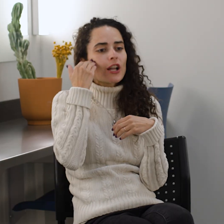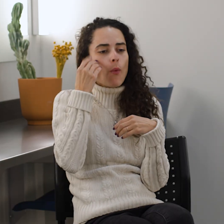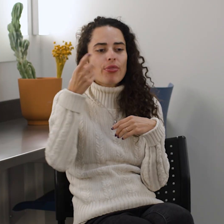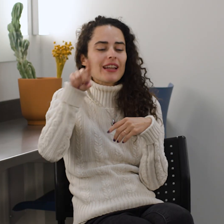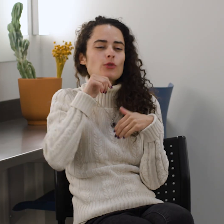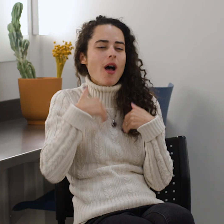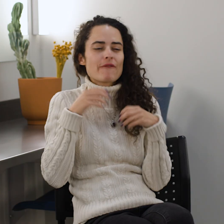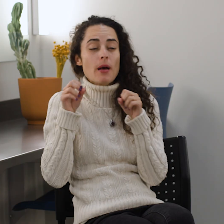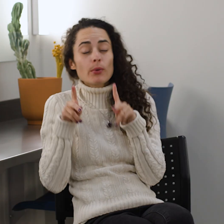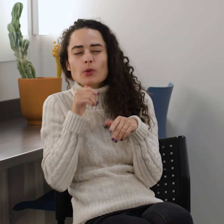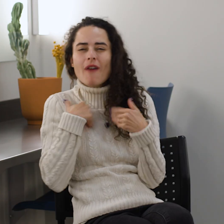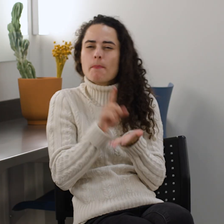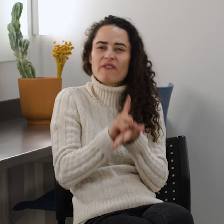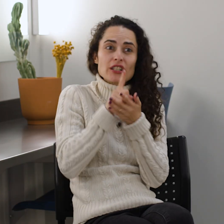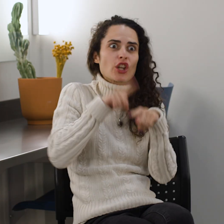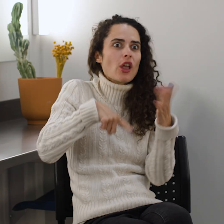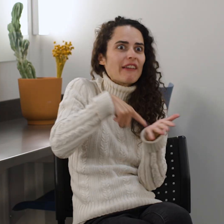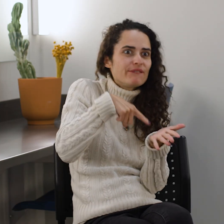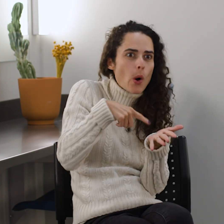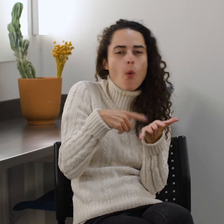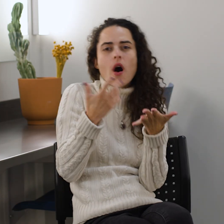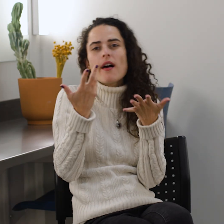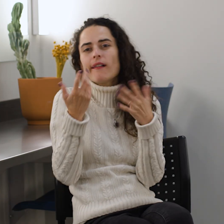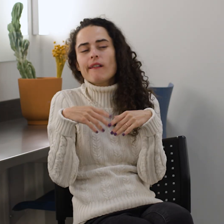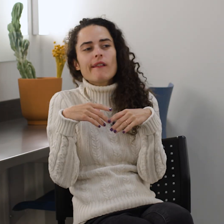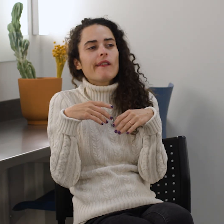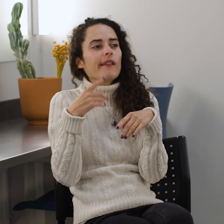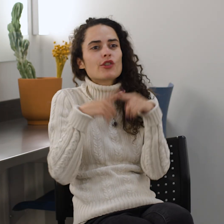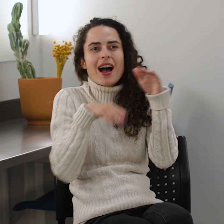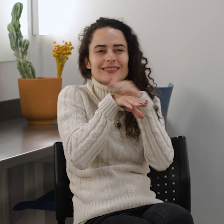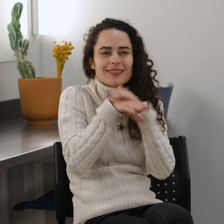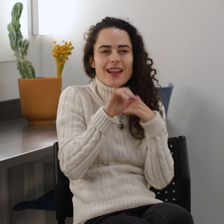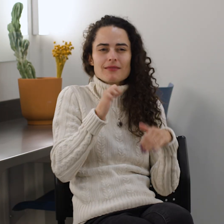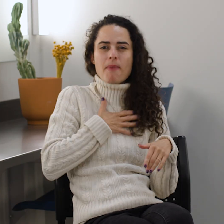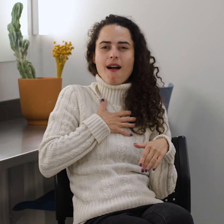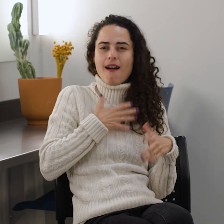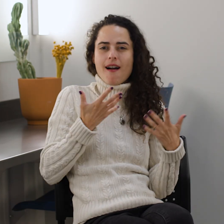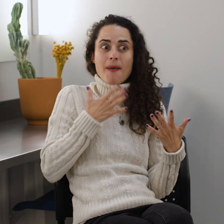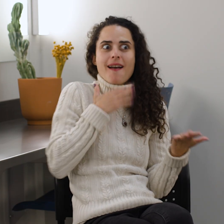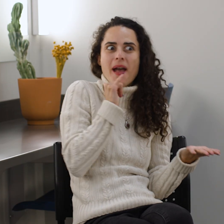I know that there’s a lot of people who haven’t had the opportunities or privileges I have. Or maybe can’t afford acting classes or don’t have access.